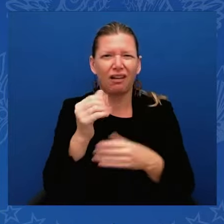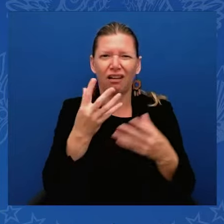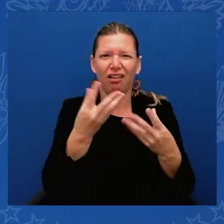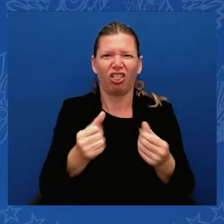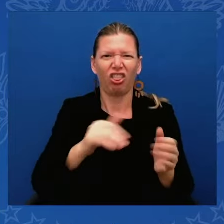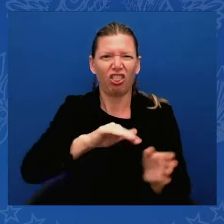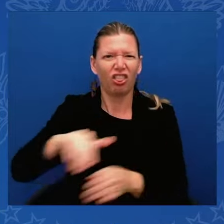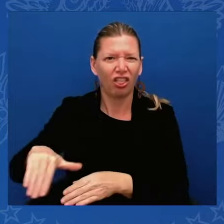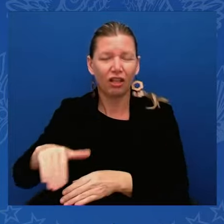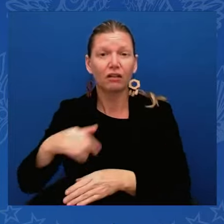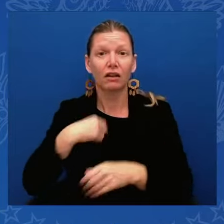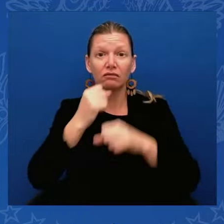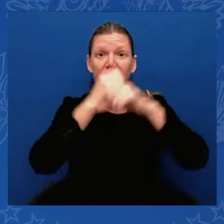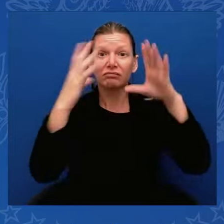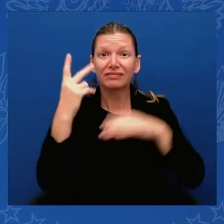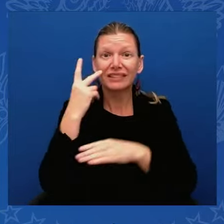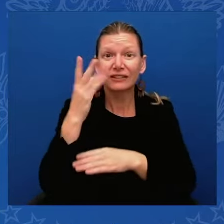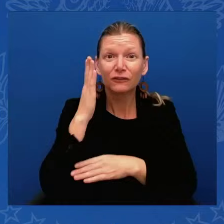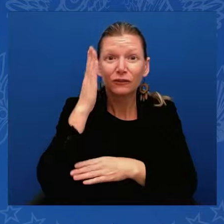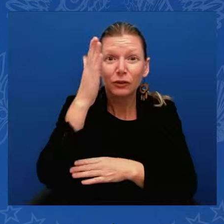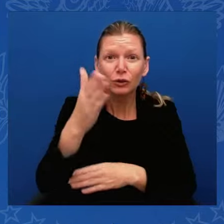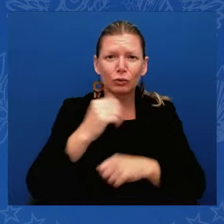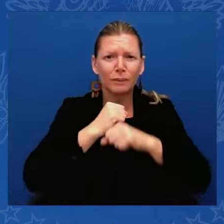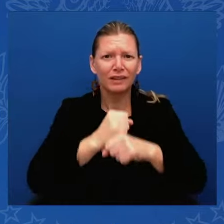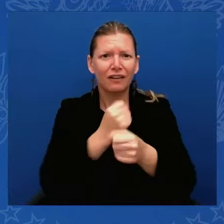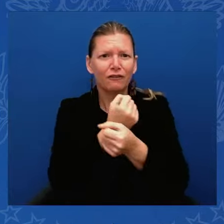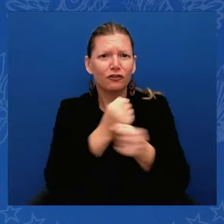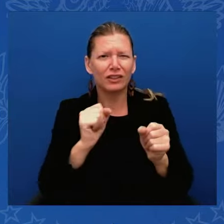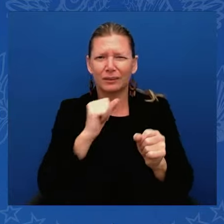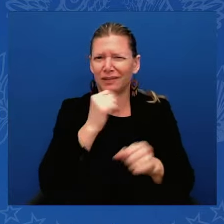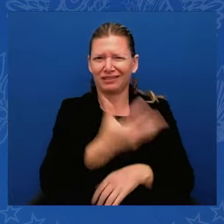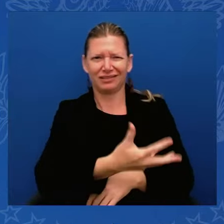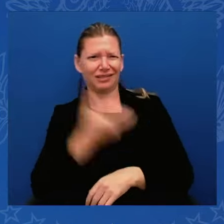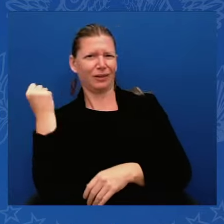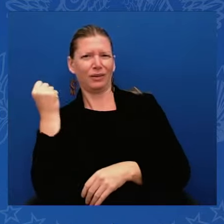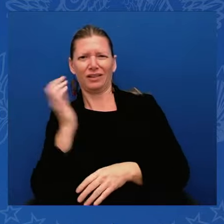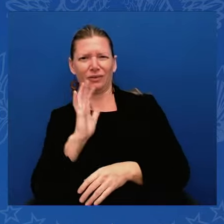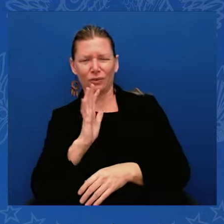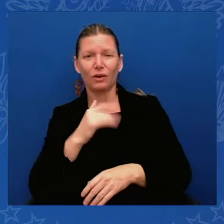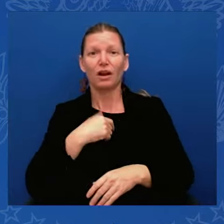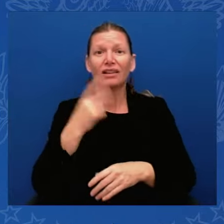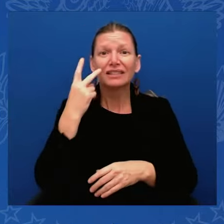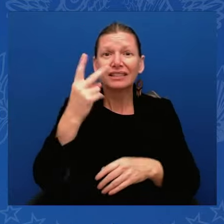So we can provide child care, paid leave, and so much more and still reduce the federal deficit.